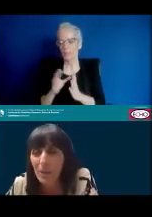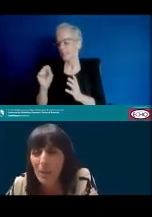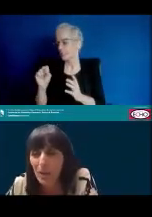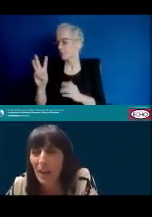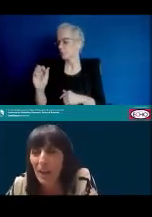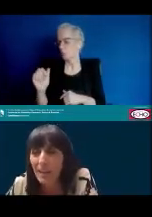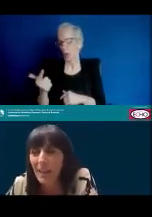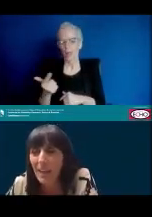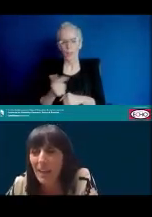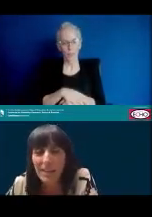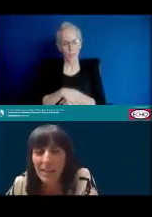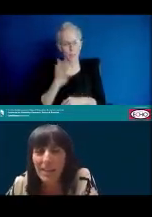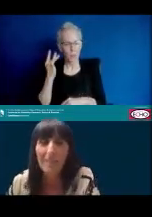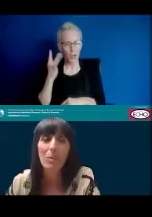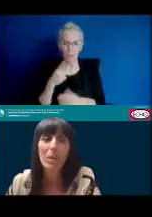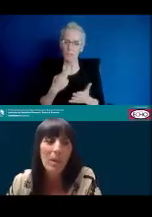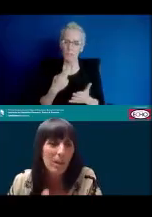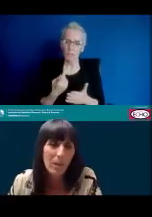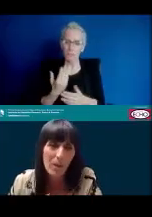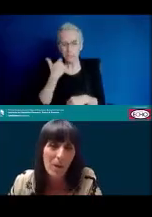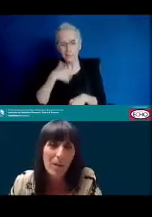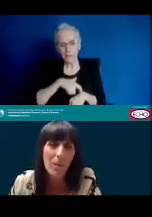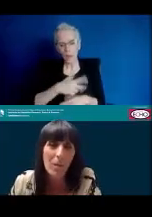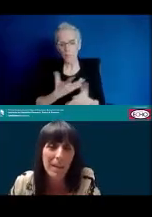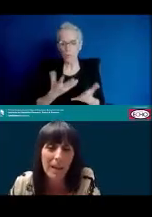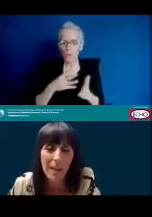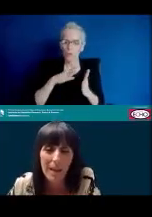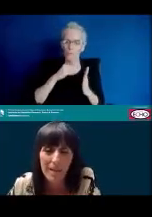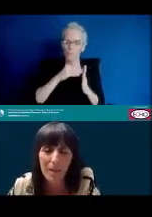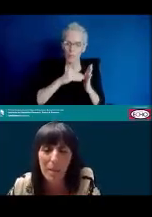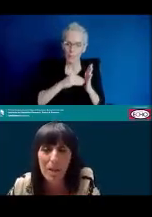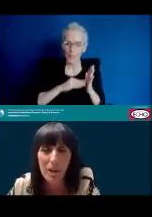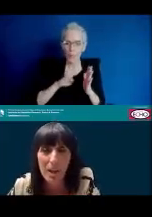surveys, and we want you to know that we take that information